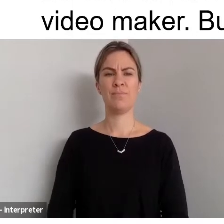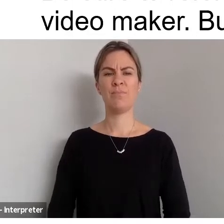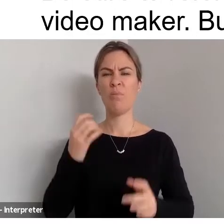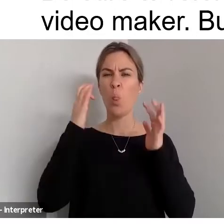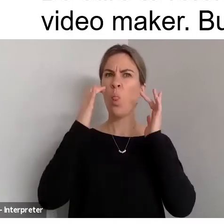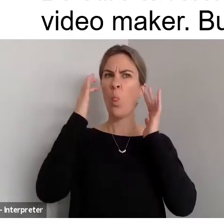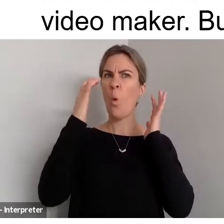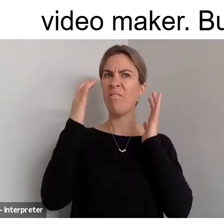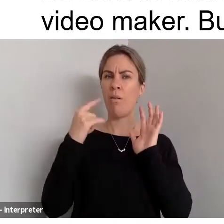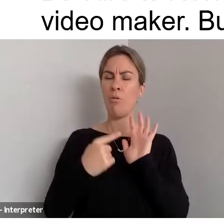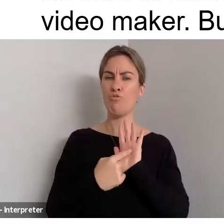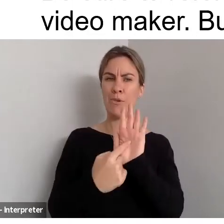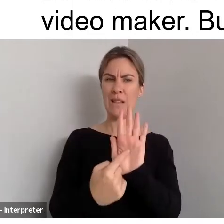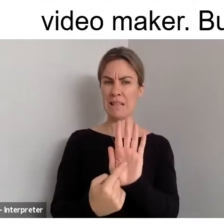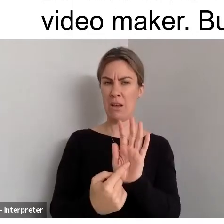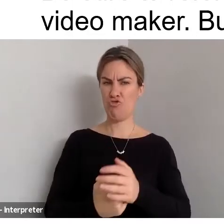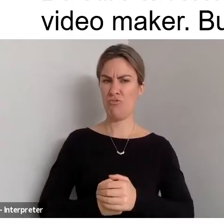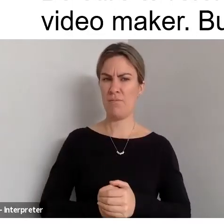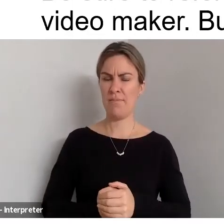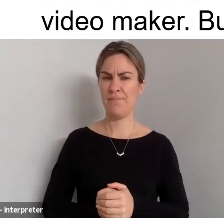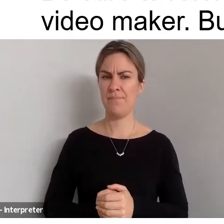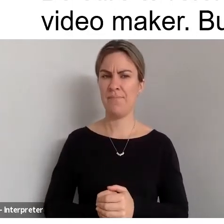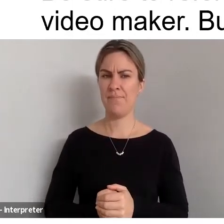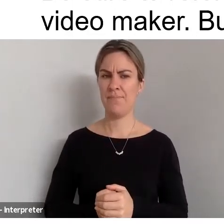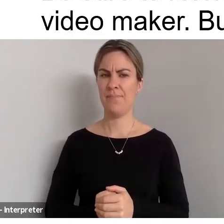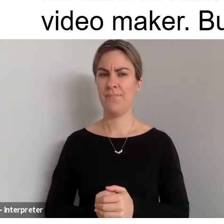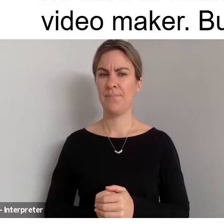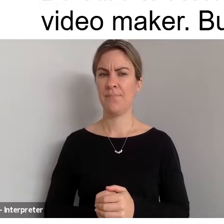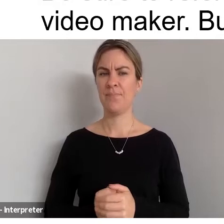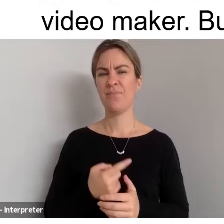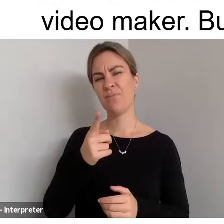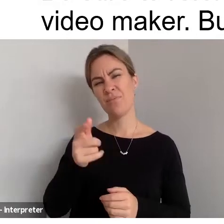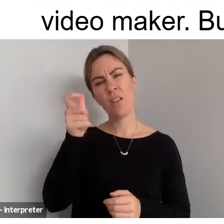We have all heard the catch cry "Representation matters!